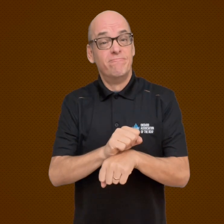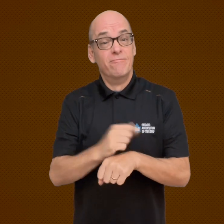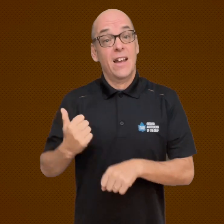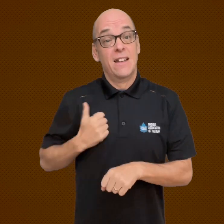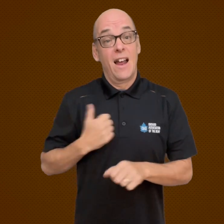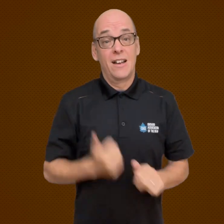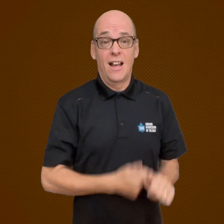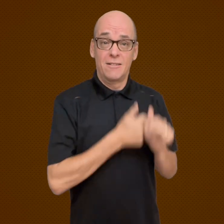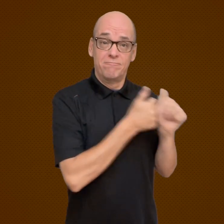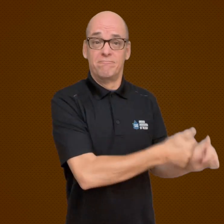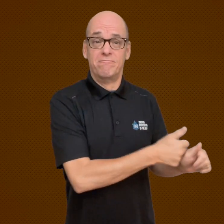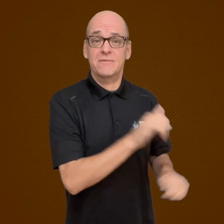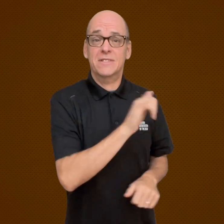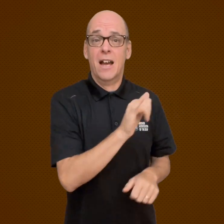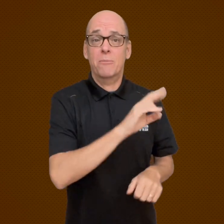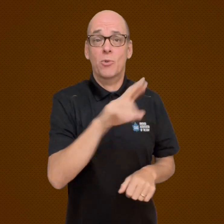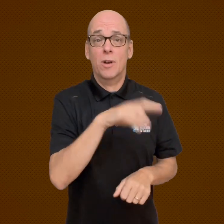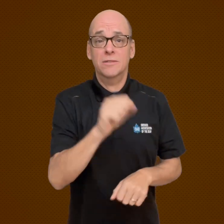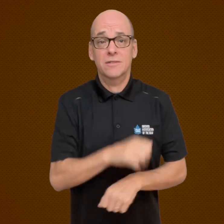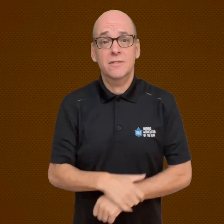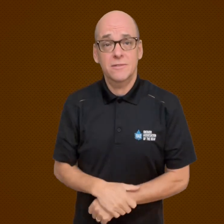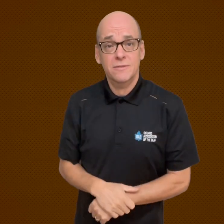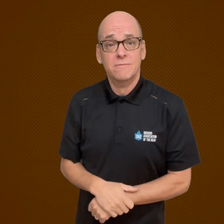Canada decided to follow what the United States of America did.